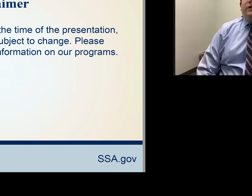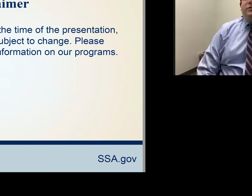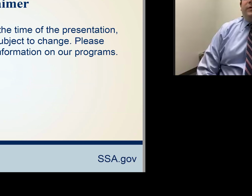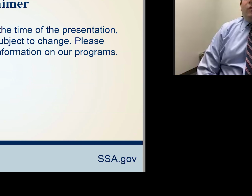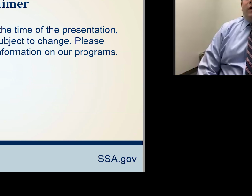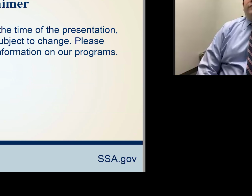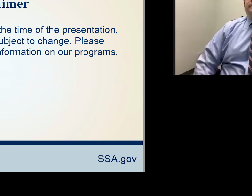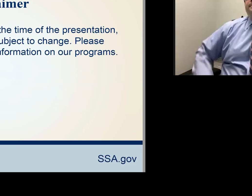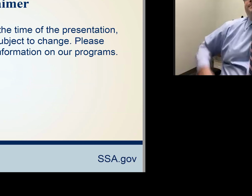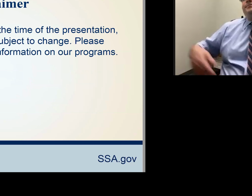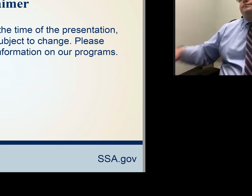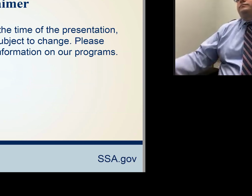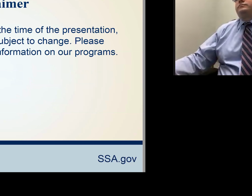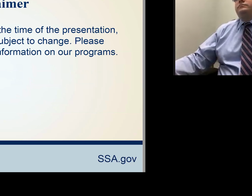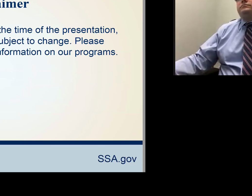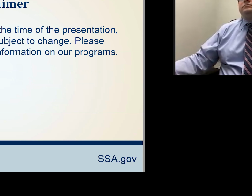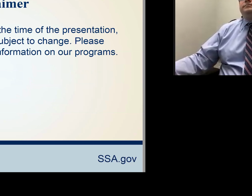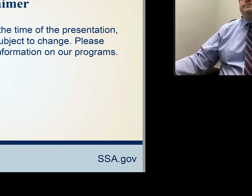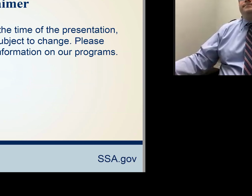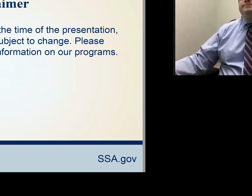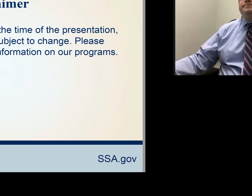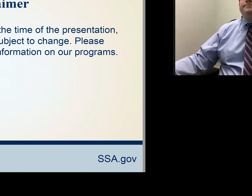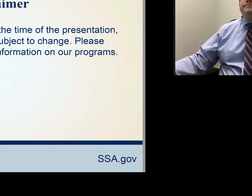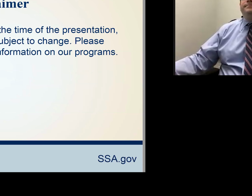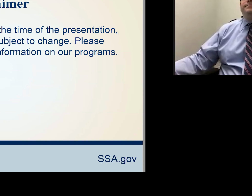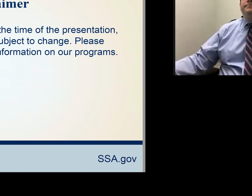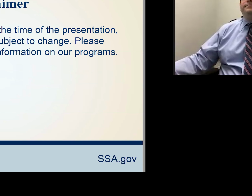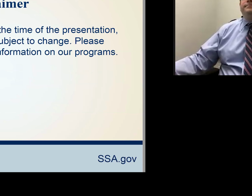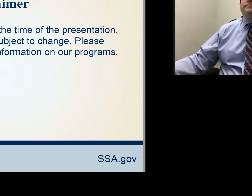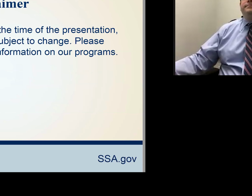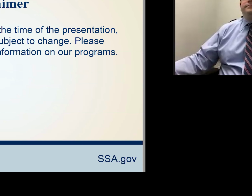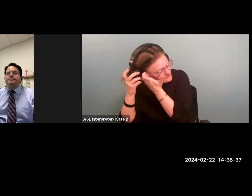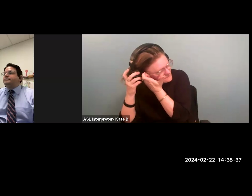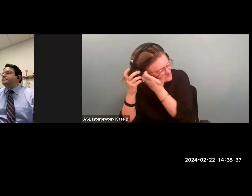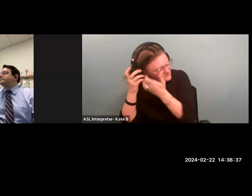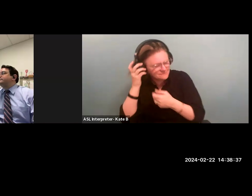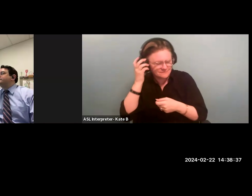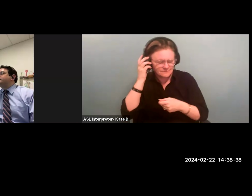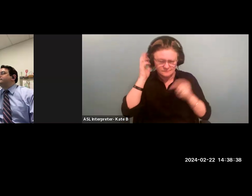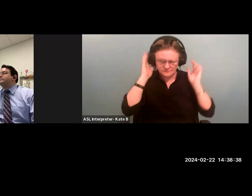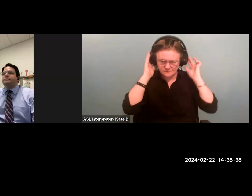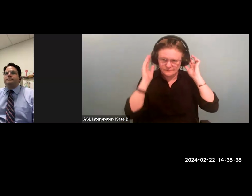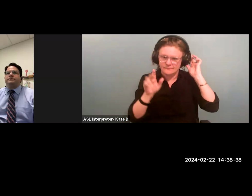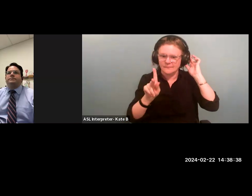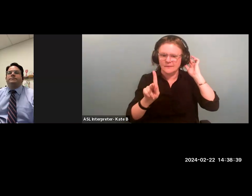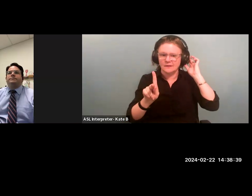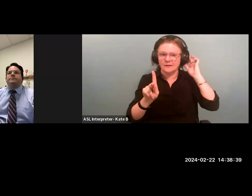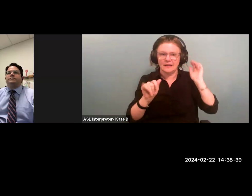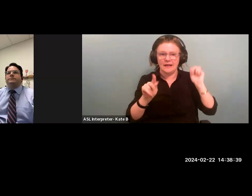in Pennsylvania should be aware of. Great. Thank you, Frank, so much. Frank and I have been working together